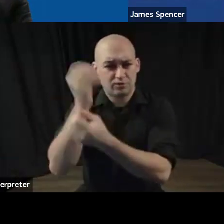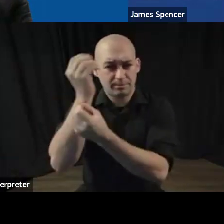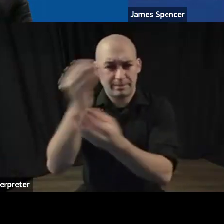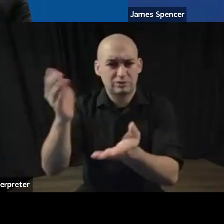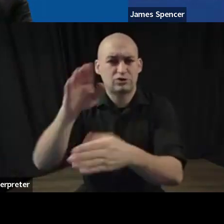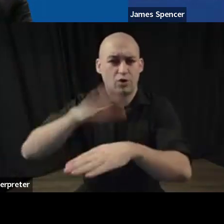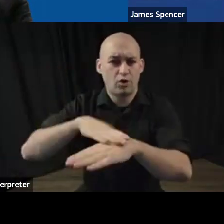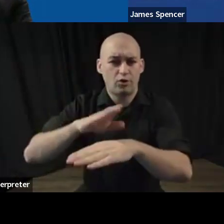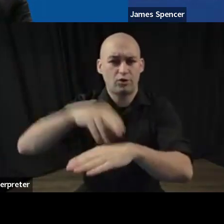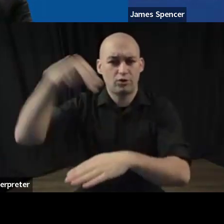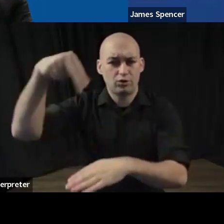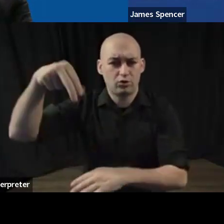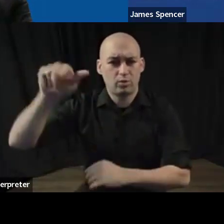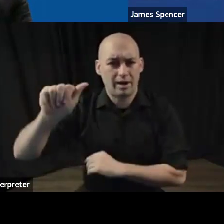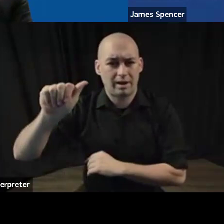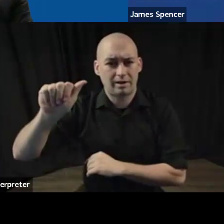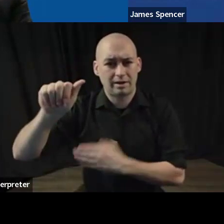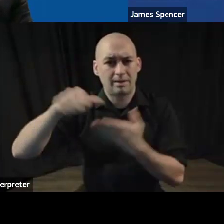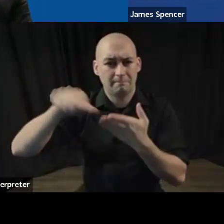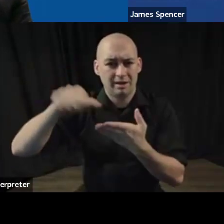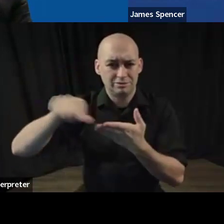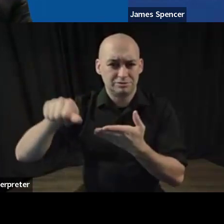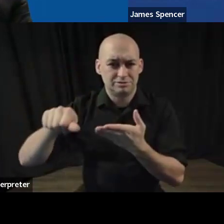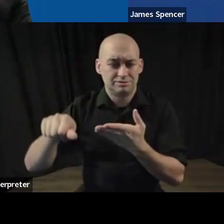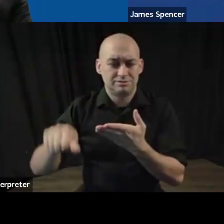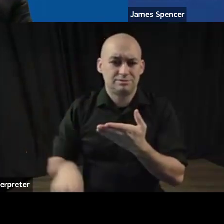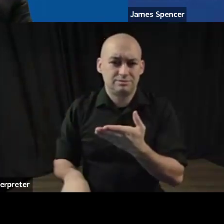You know sooner if we get an answer. But we don't have enough information